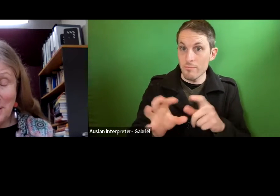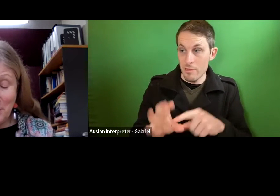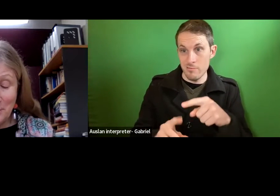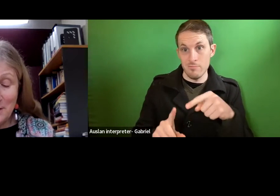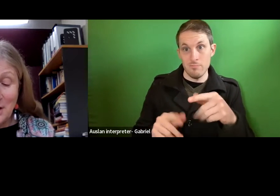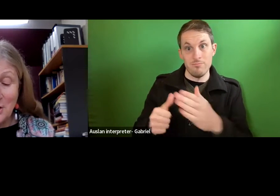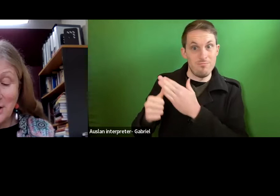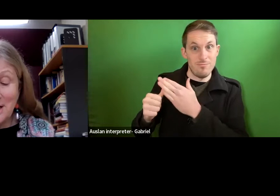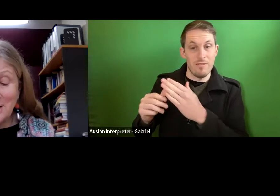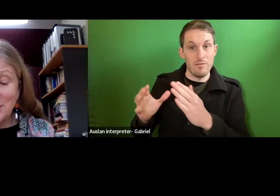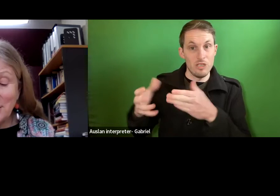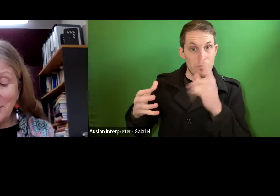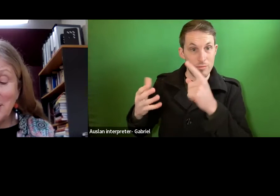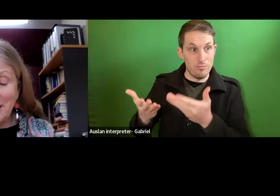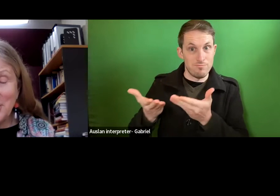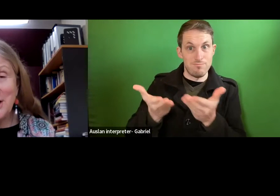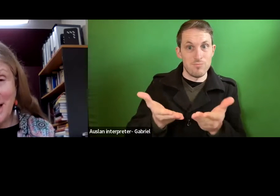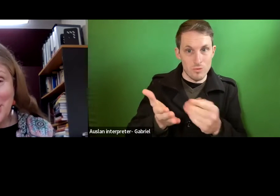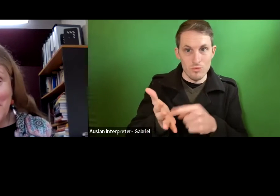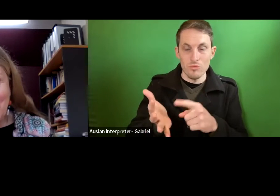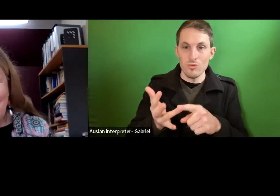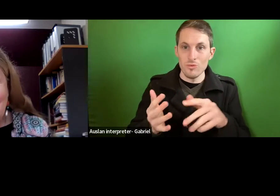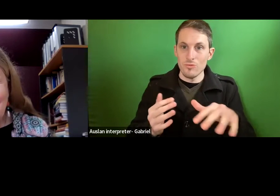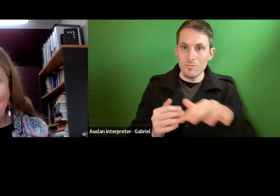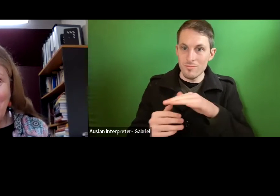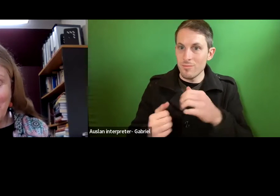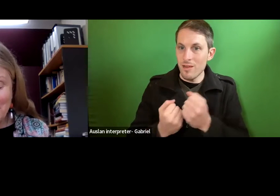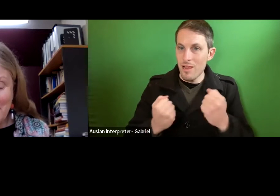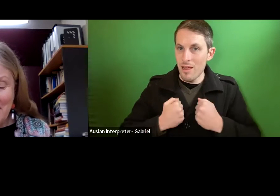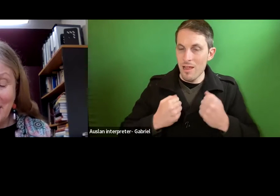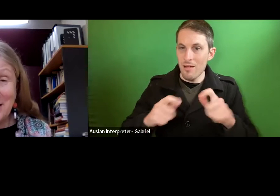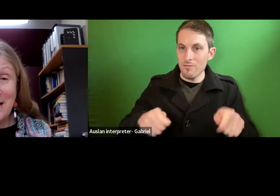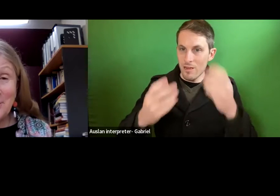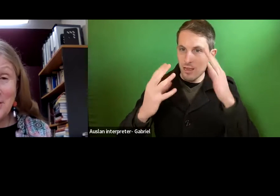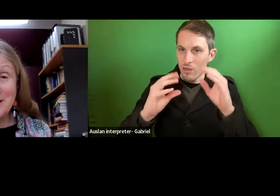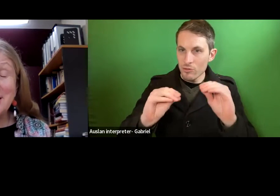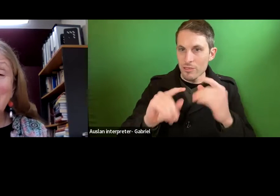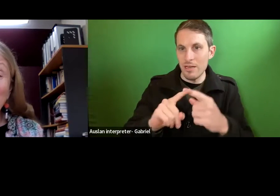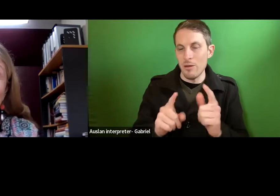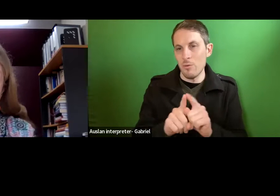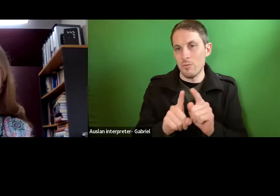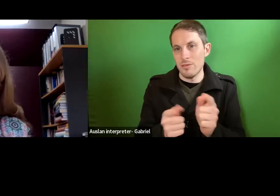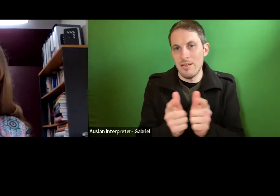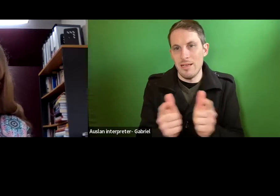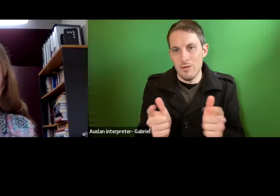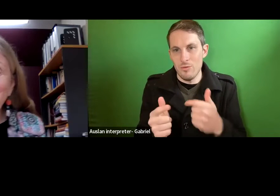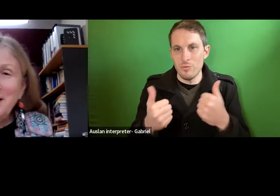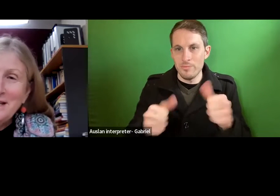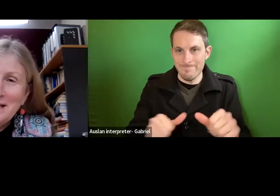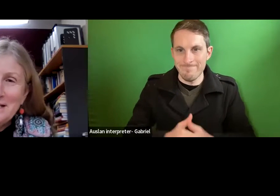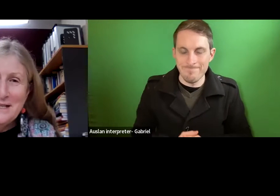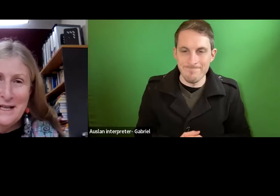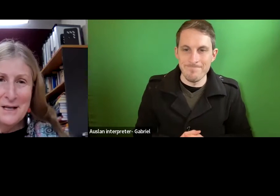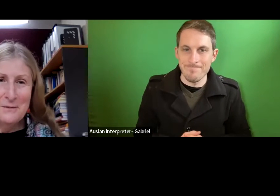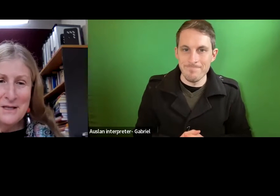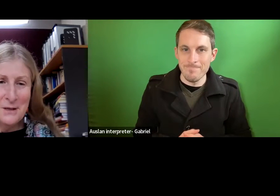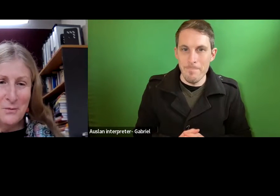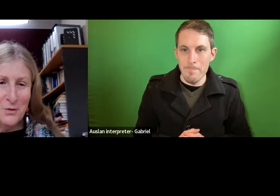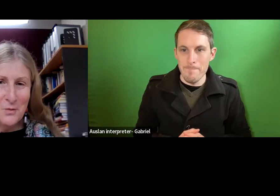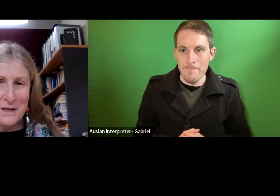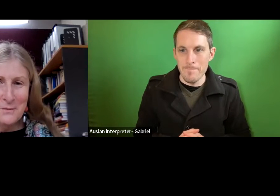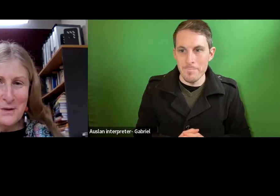people to the education that we do provide and the languages that we use. So that is an important